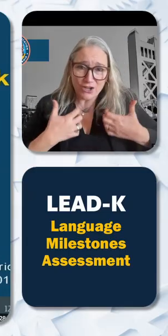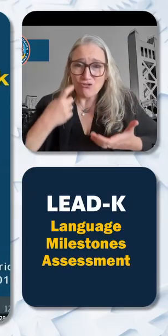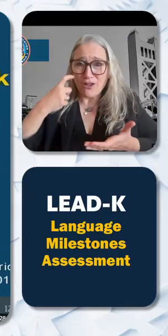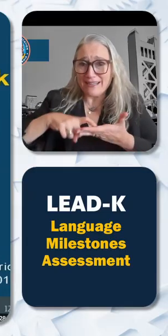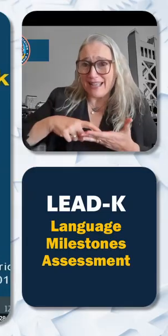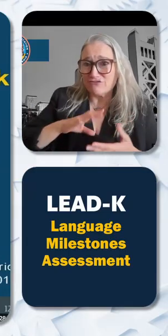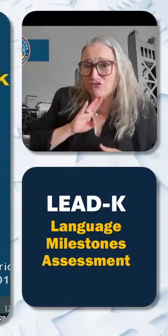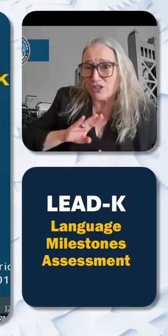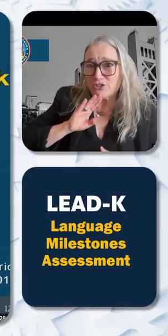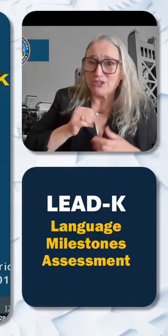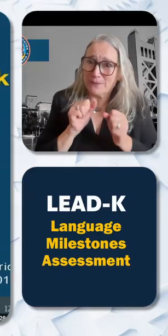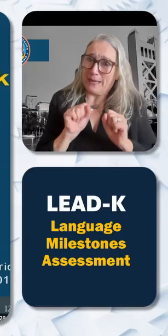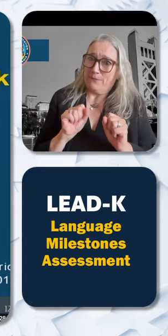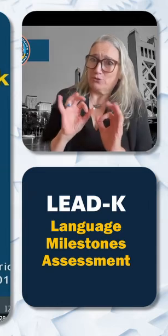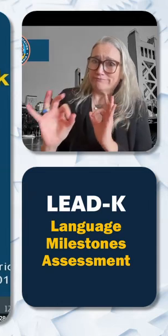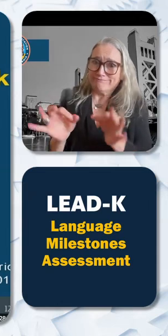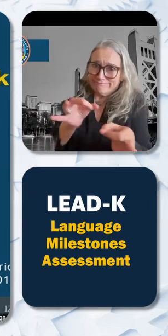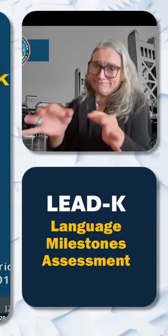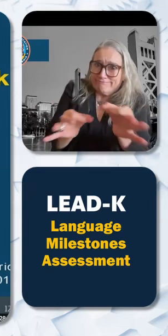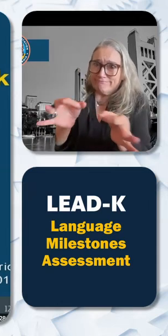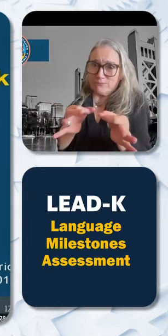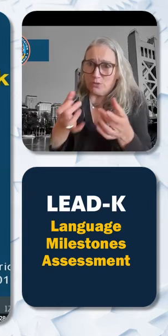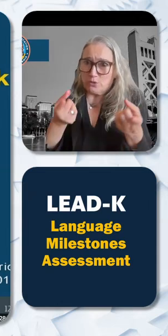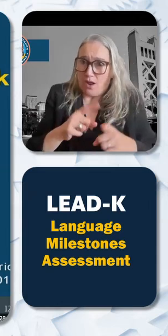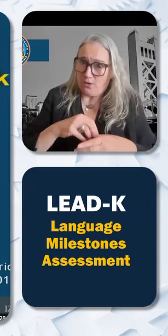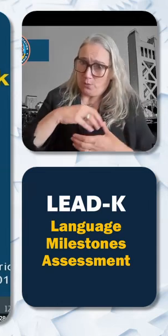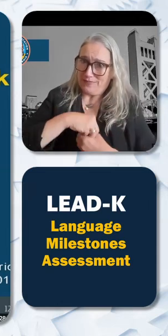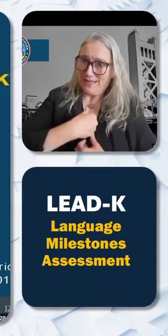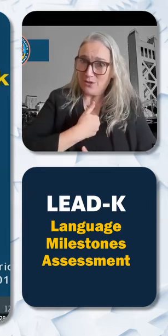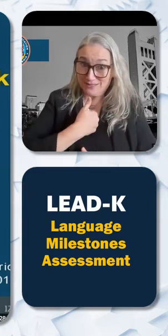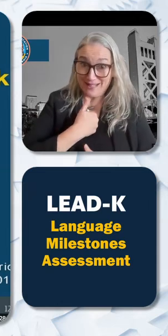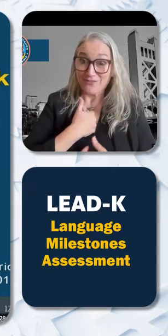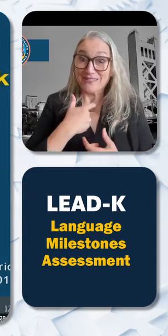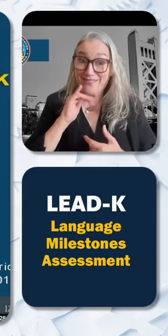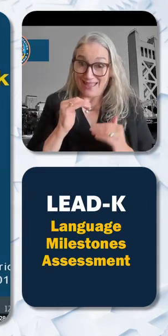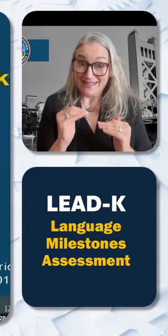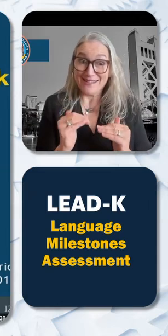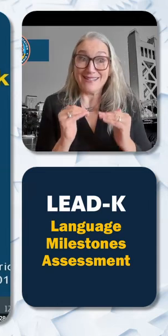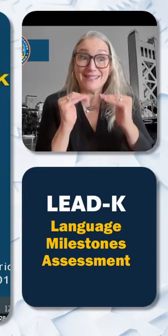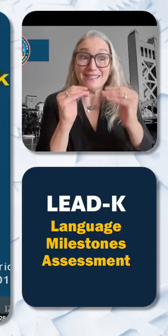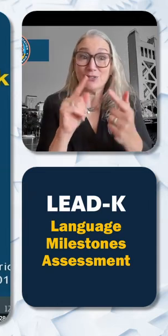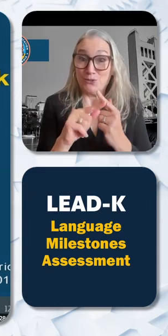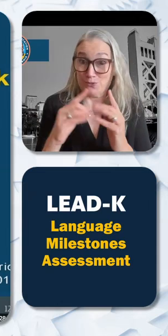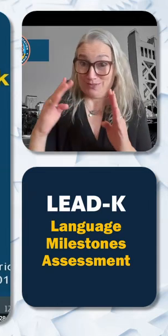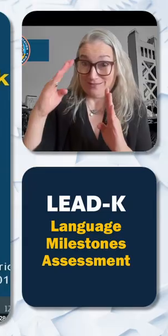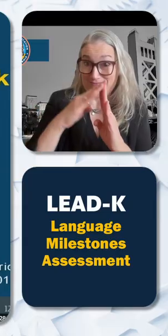And manage our emotions, recognize when we're angry or when we're frustrated, and we need language in order to express that,